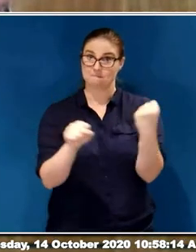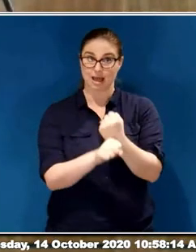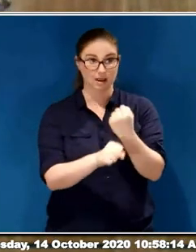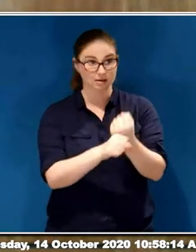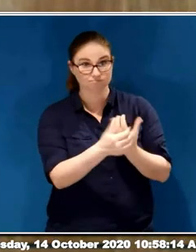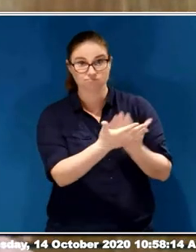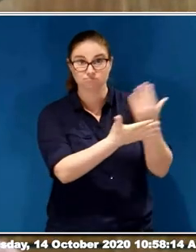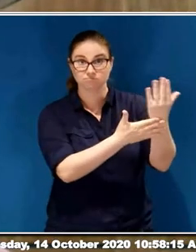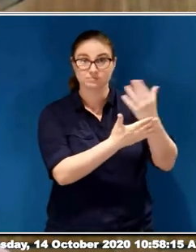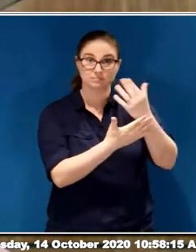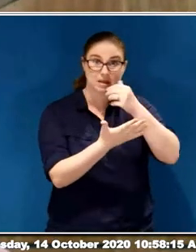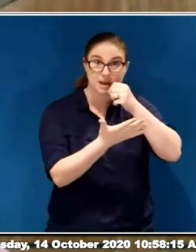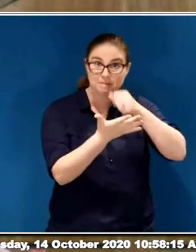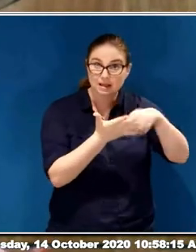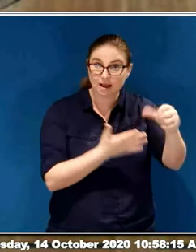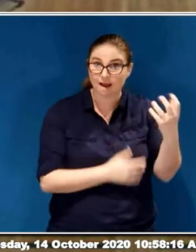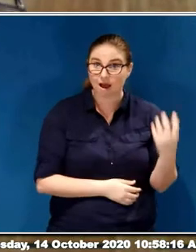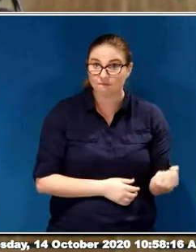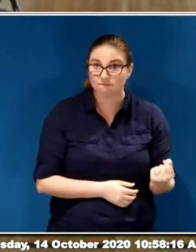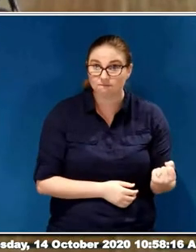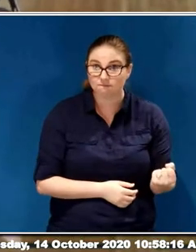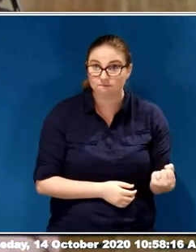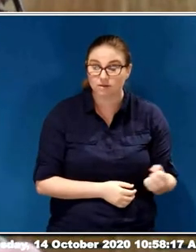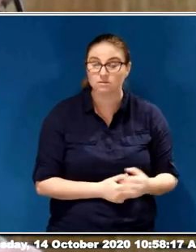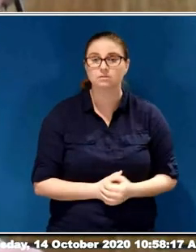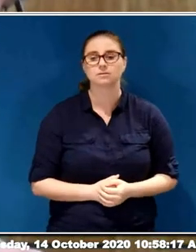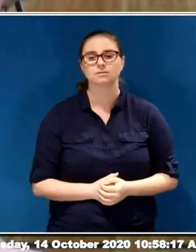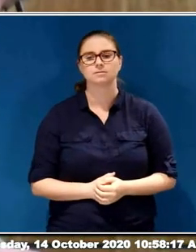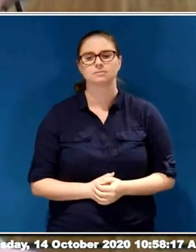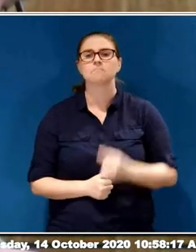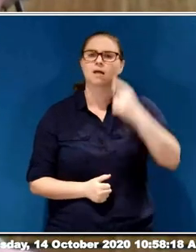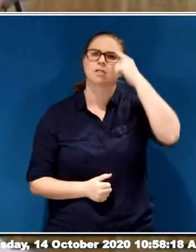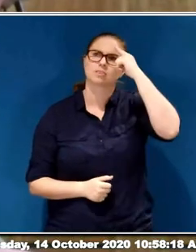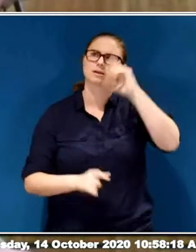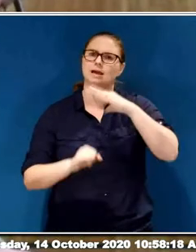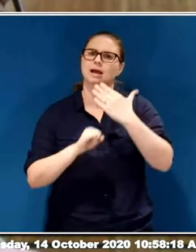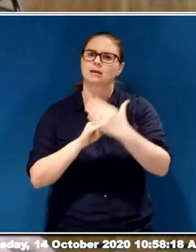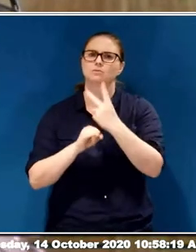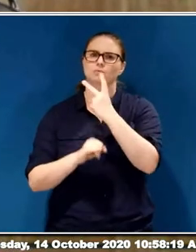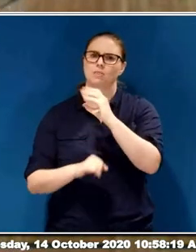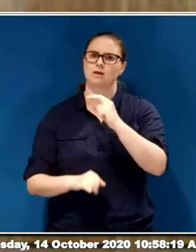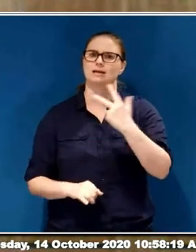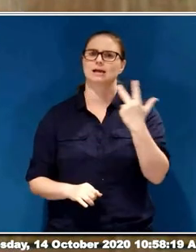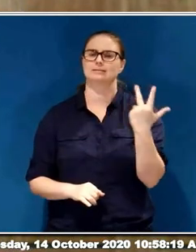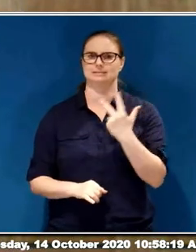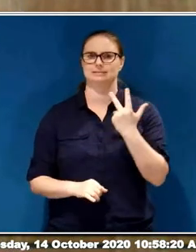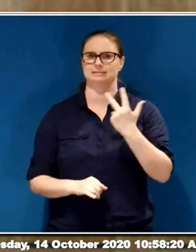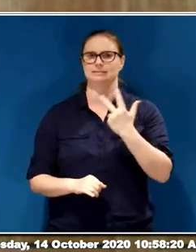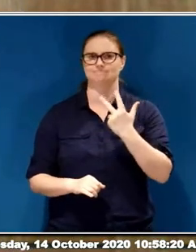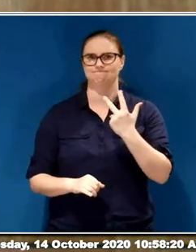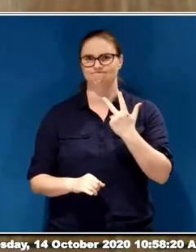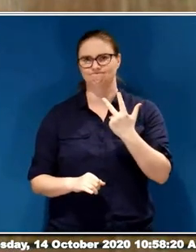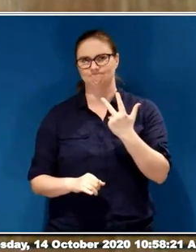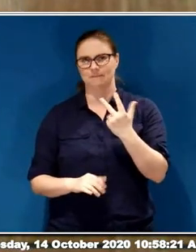I believe by the end of 2018 that they may have begun one.